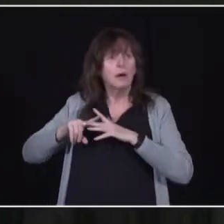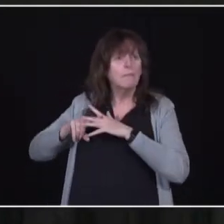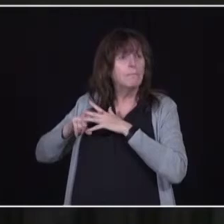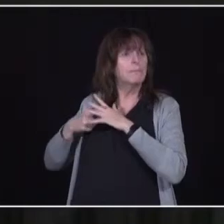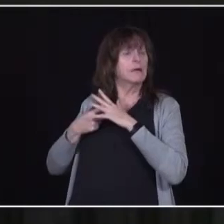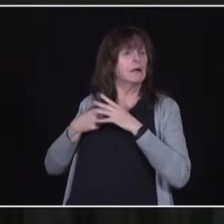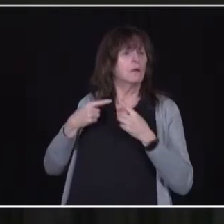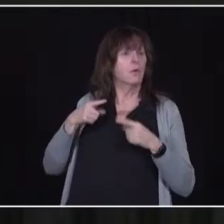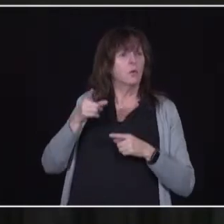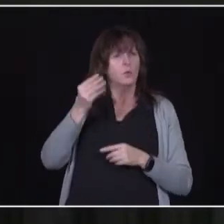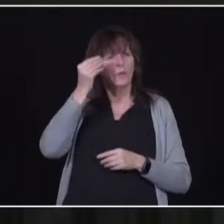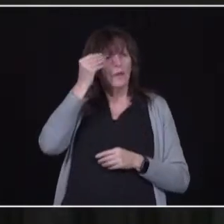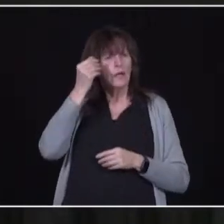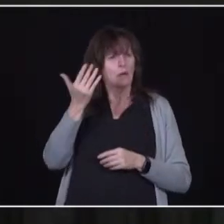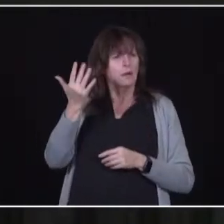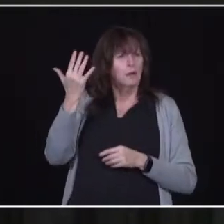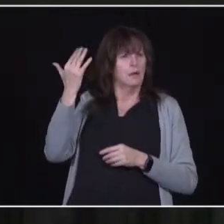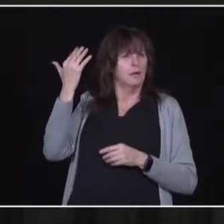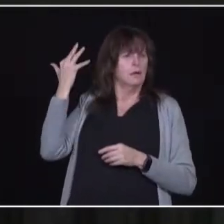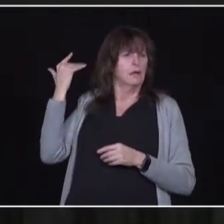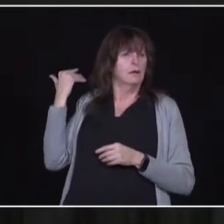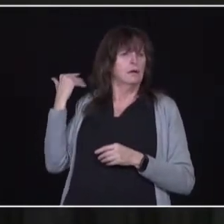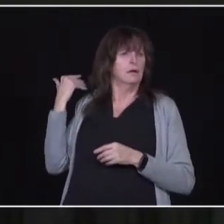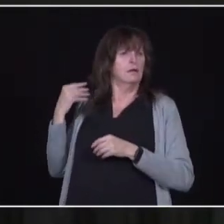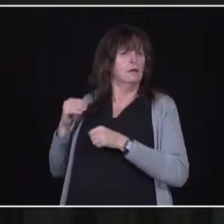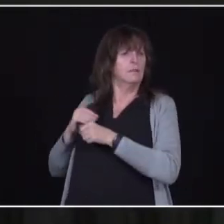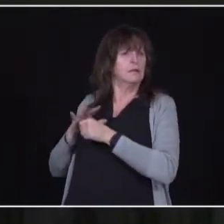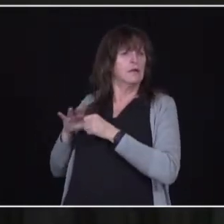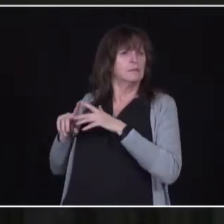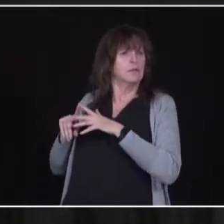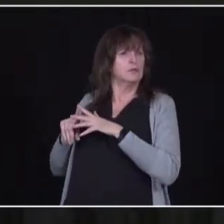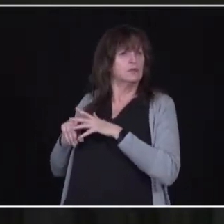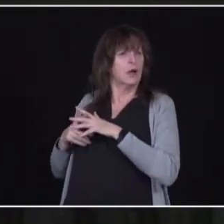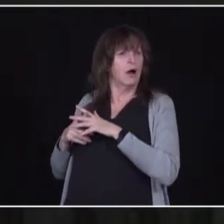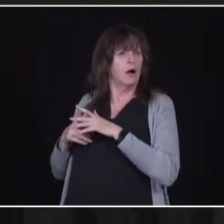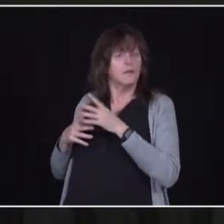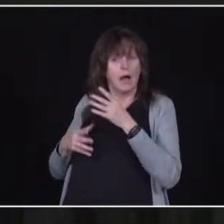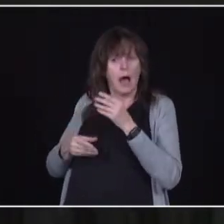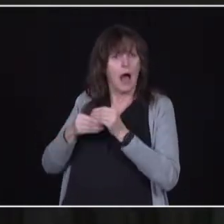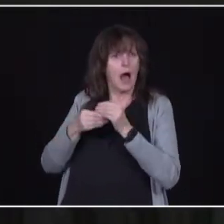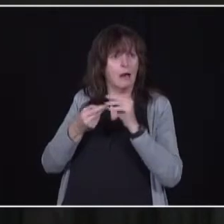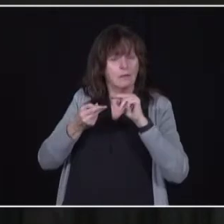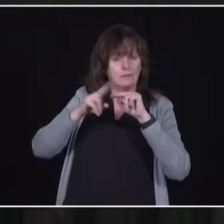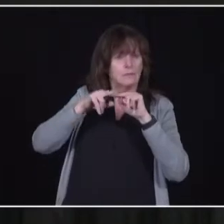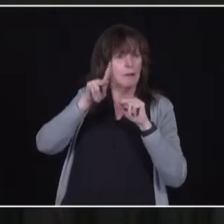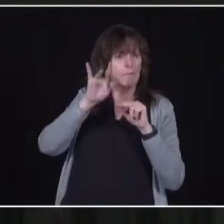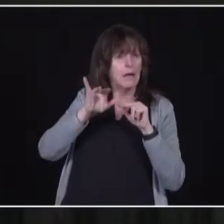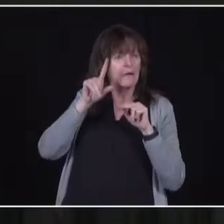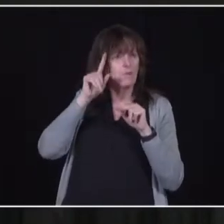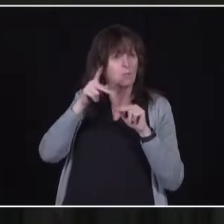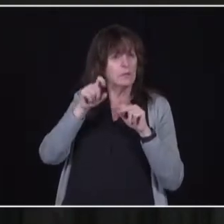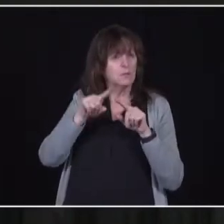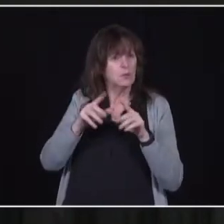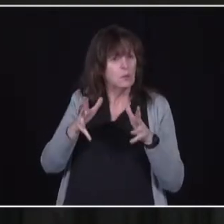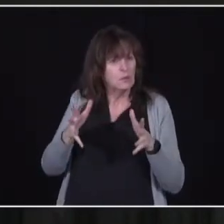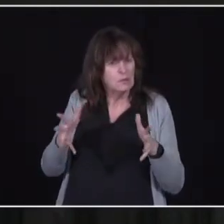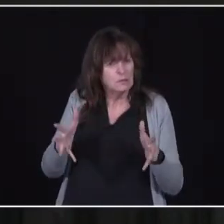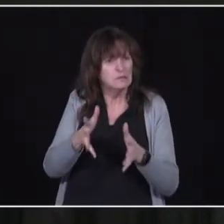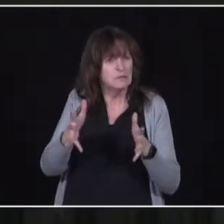universities also provide similar training. I think Ontario has demonstrated leadership from the beginning when you look at the start of